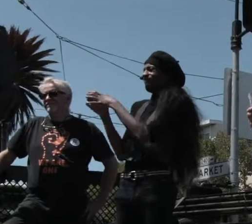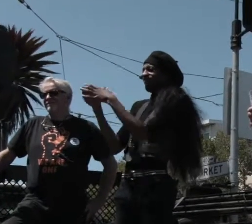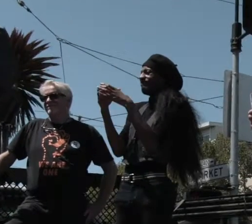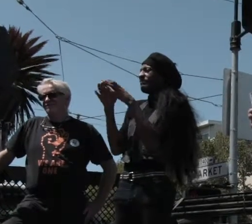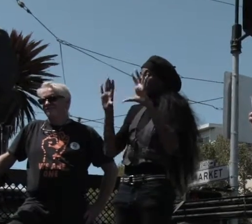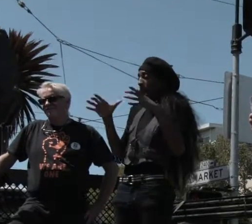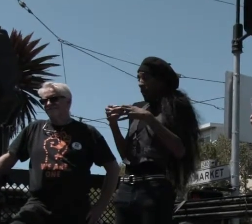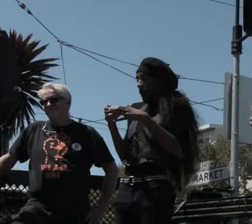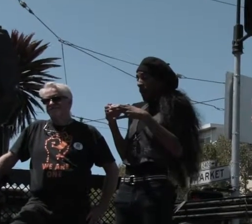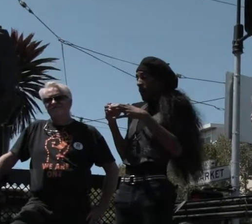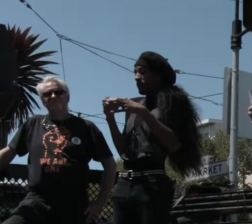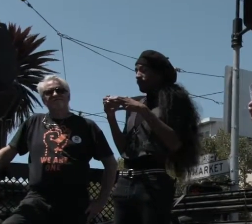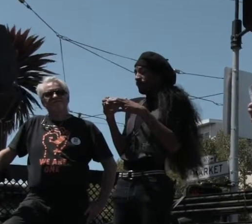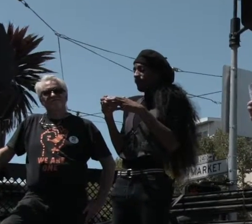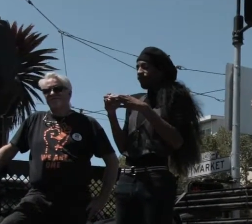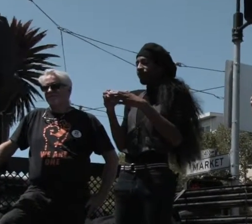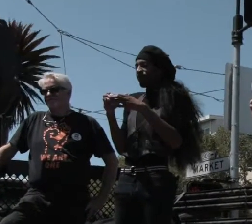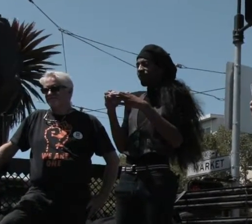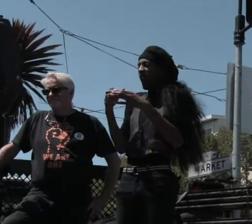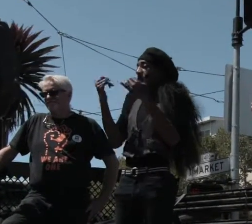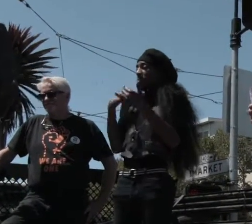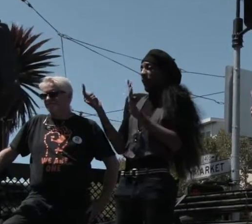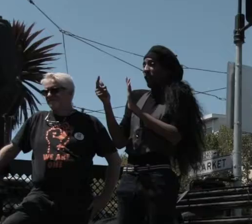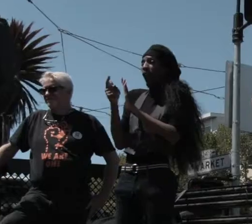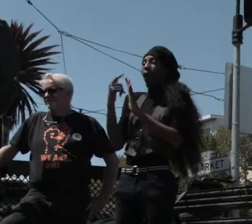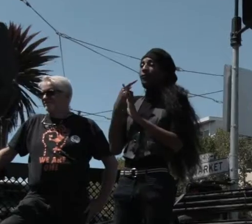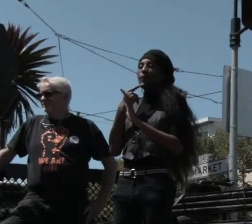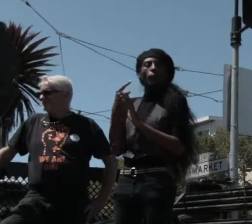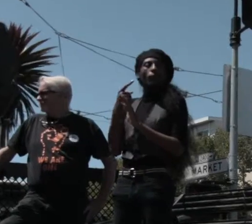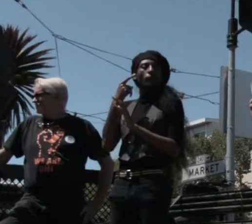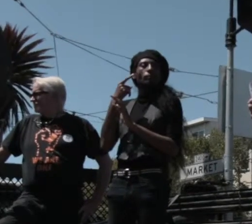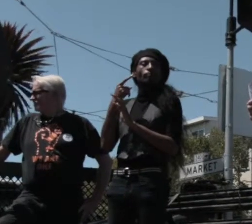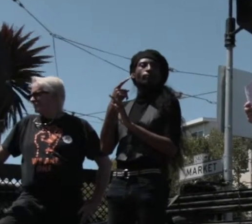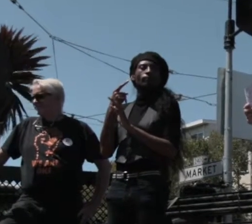save the Affordable Care Act and Medicaid alive by protesting in senate